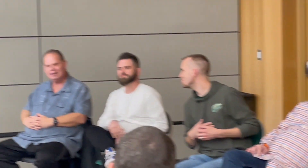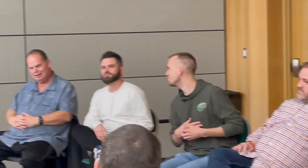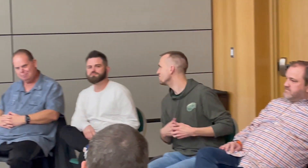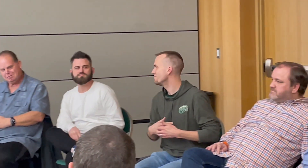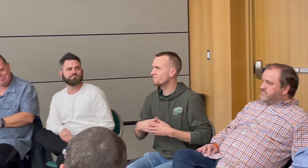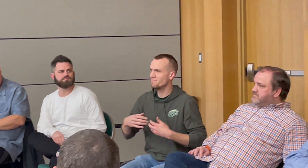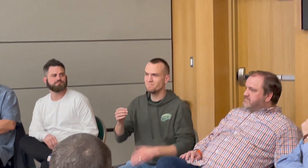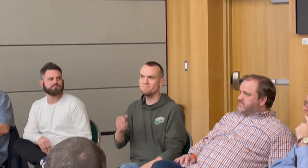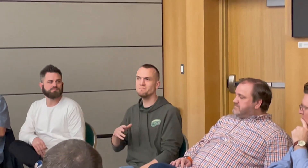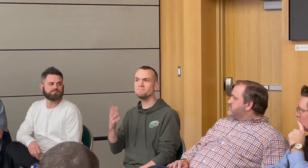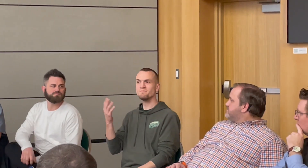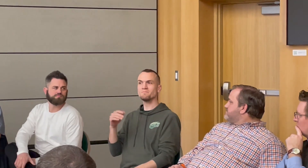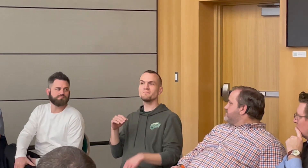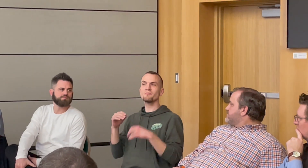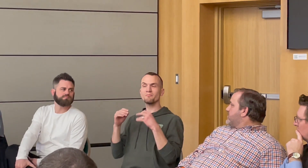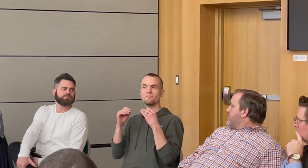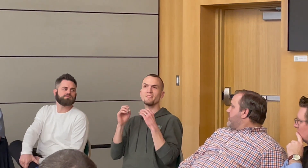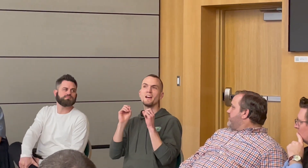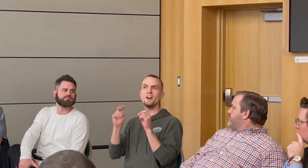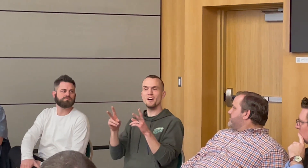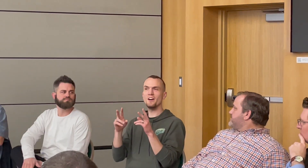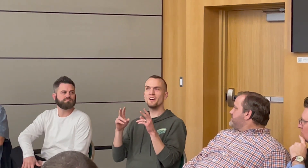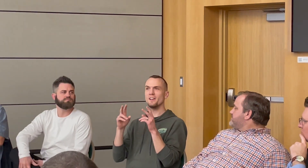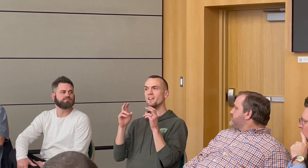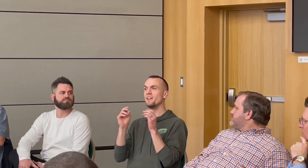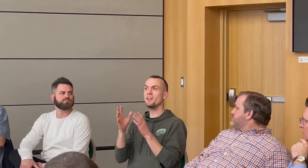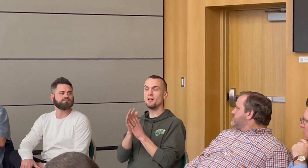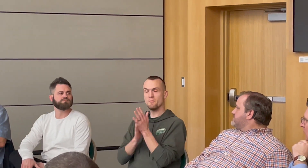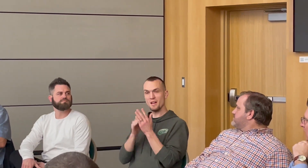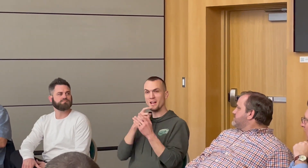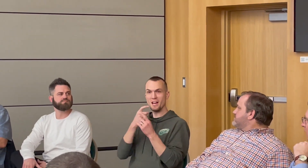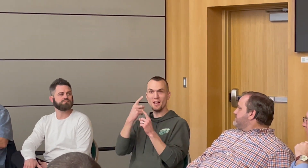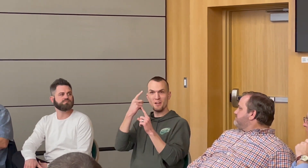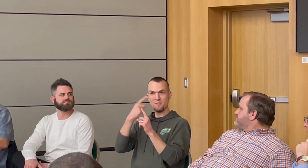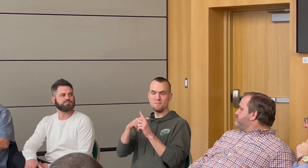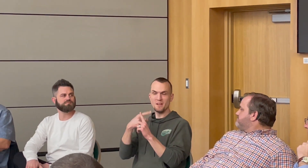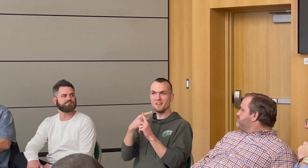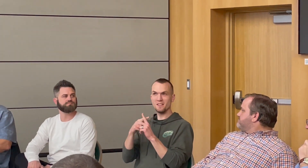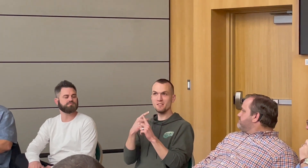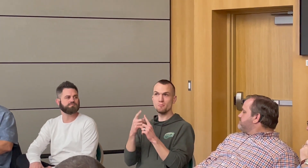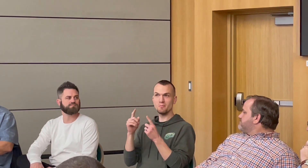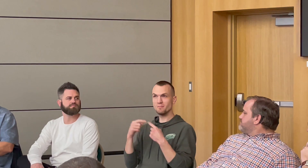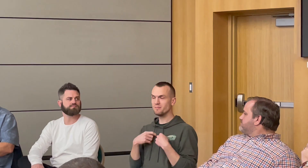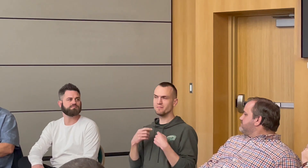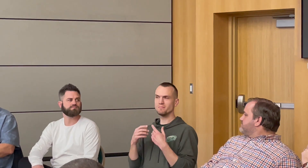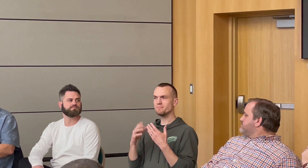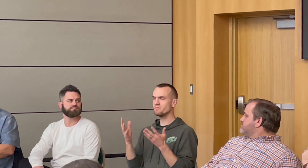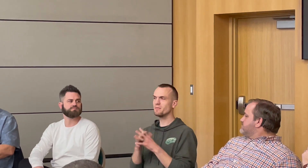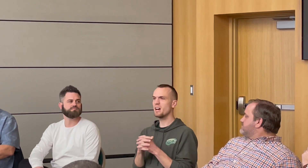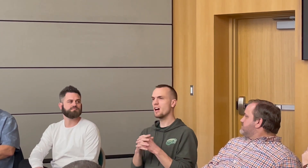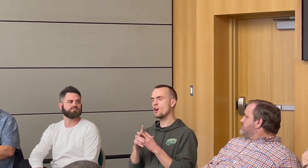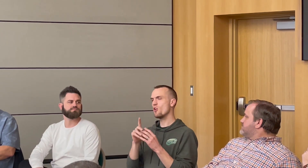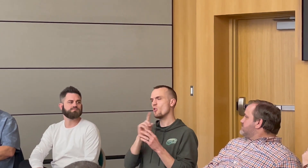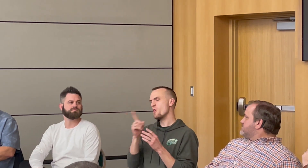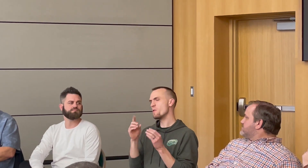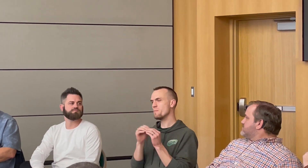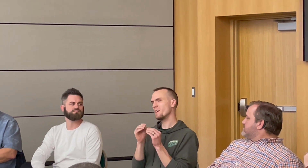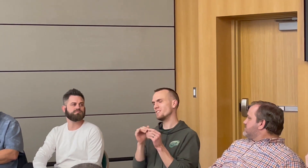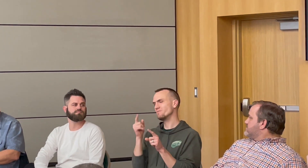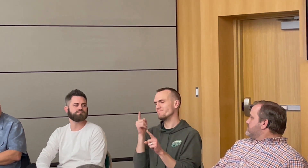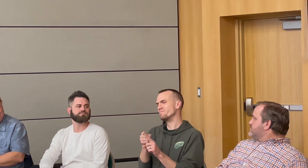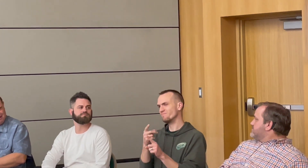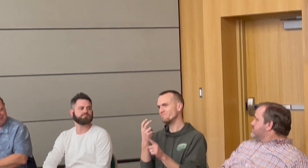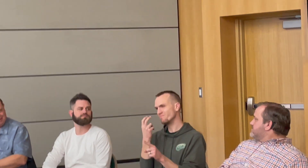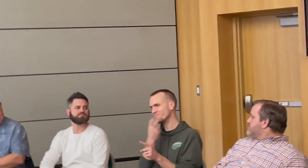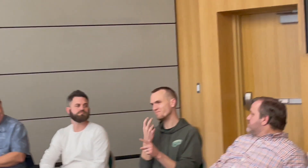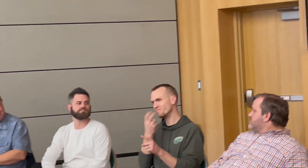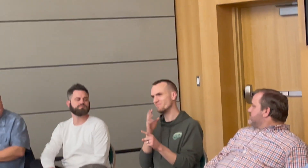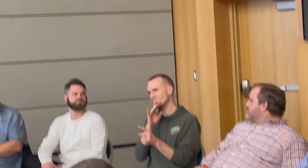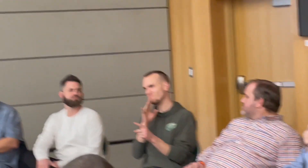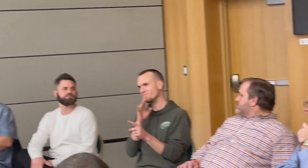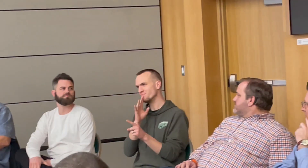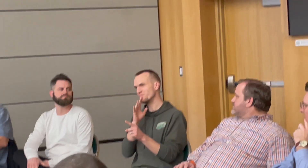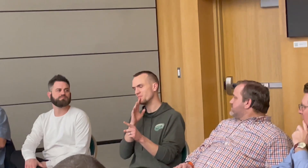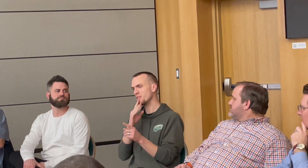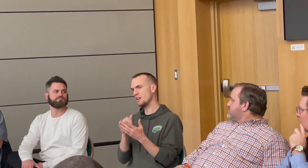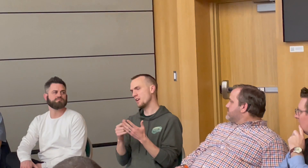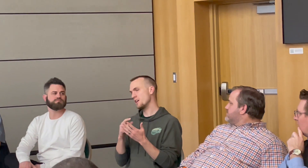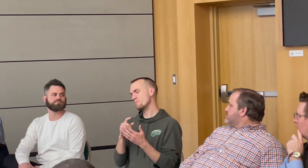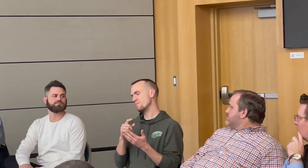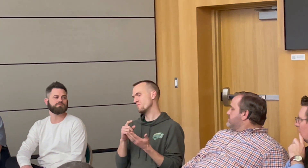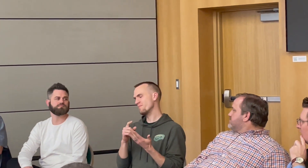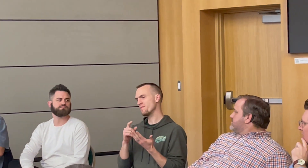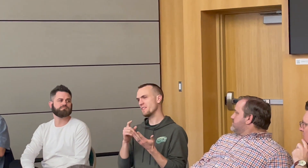that some positive things for me in terms of an implant I think it comes down to speech